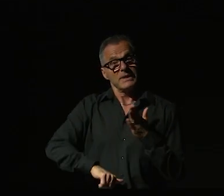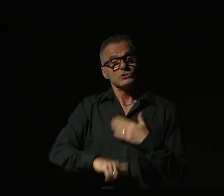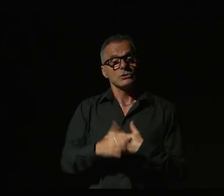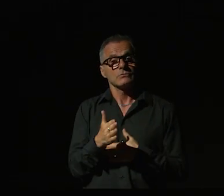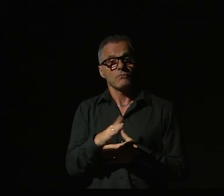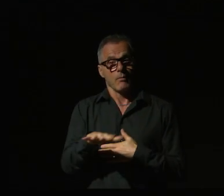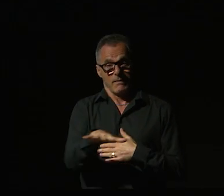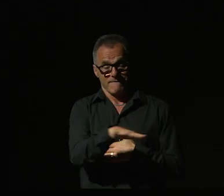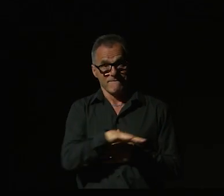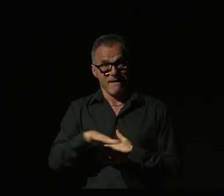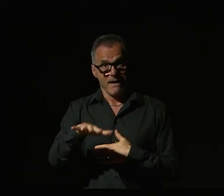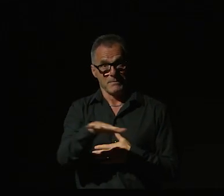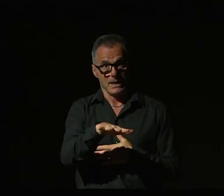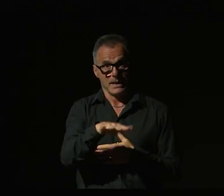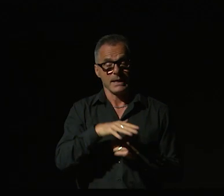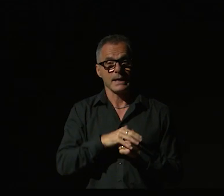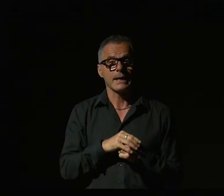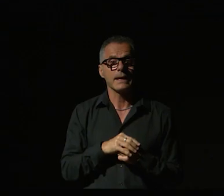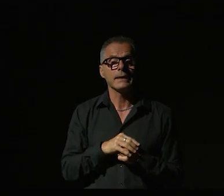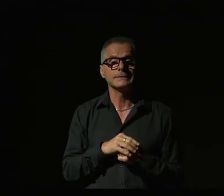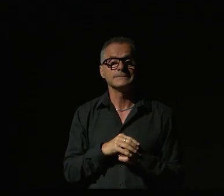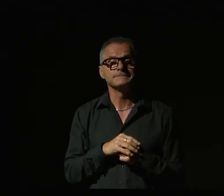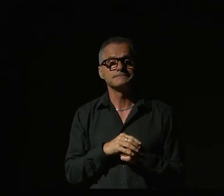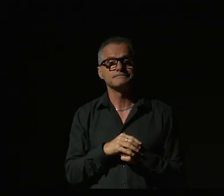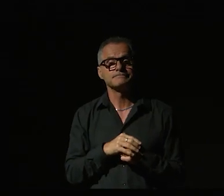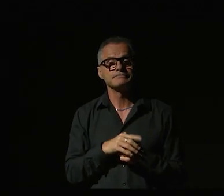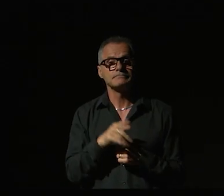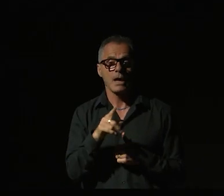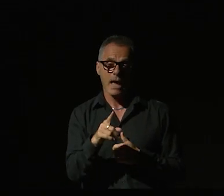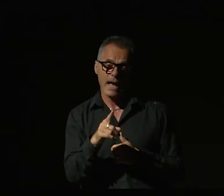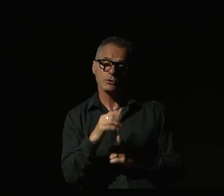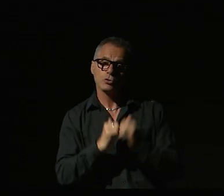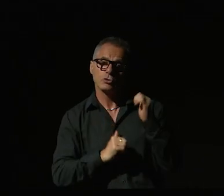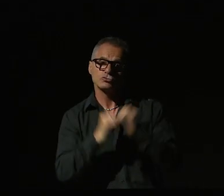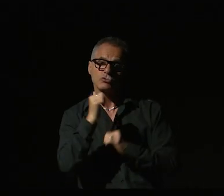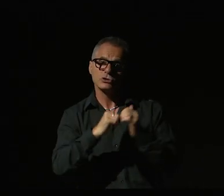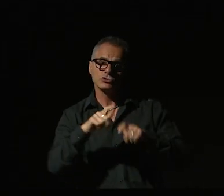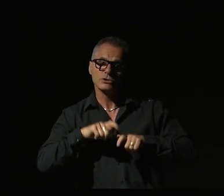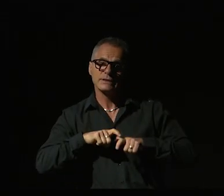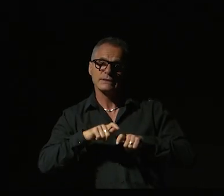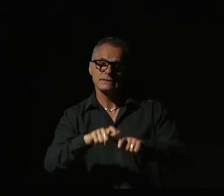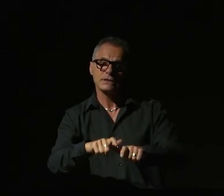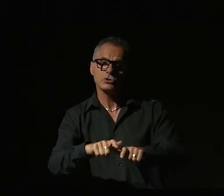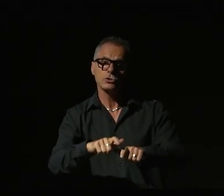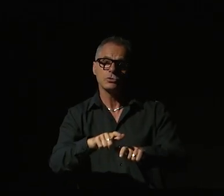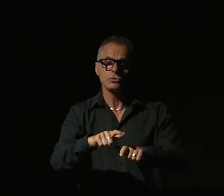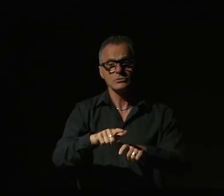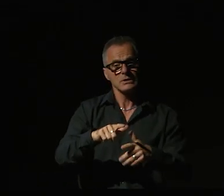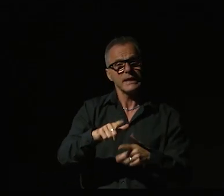later Pope Paul III in 1507 with construction continuing under various architects